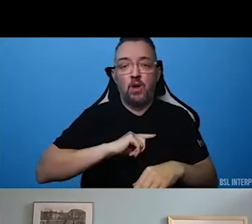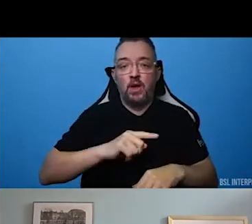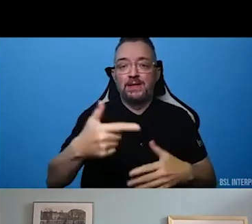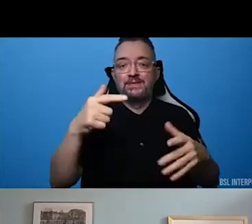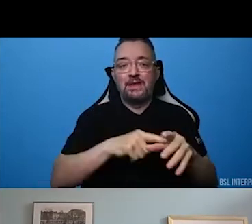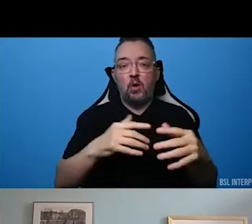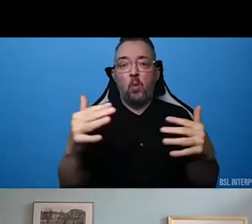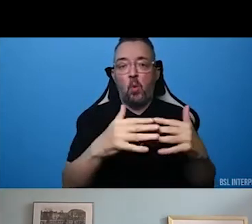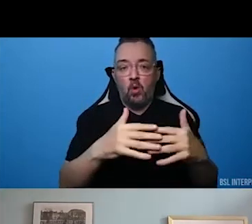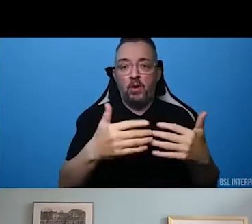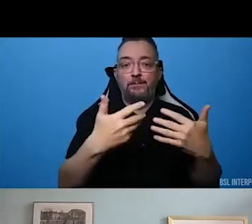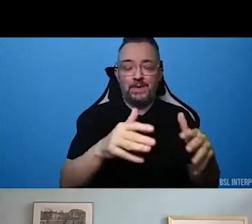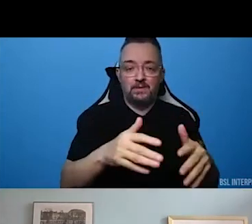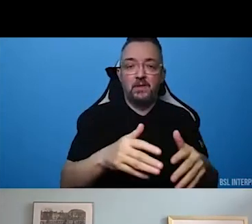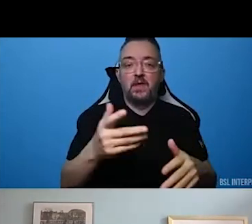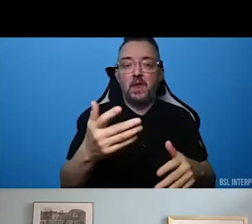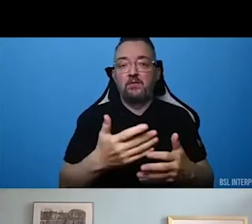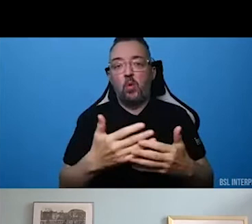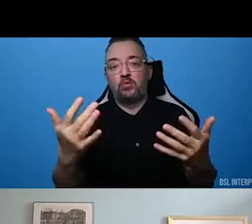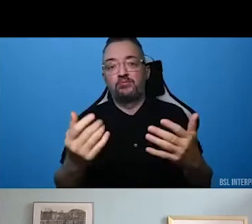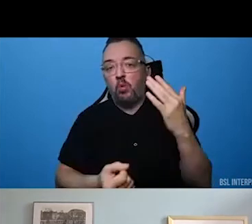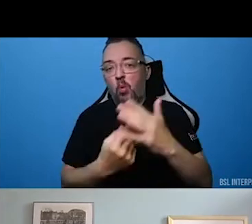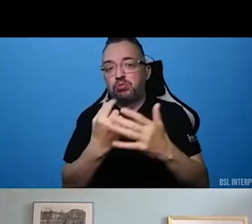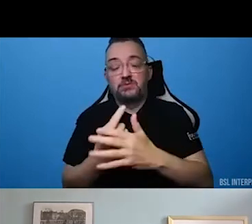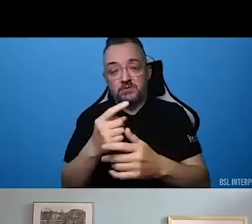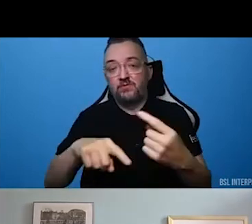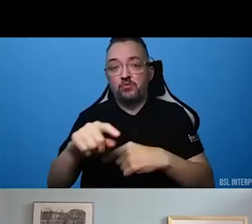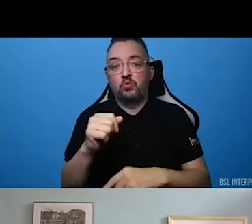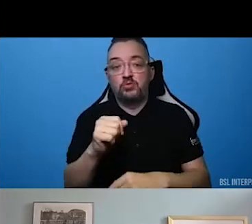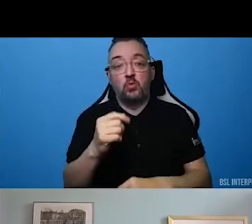and opened up all kinds of colonial opportunities. And it was really after the 1760s